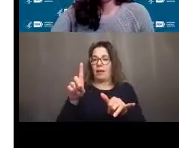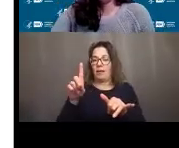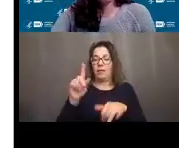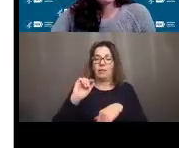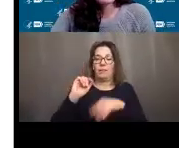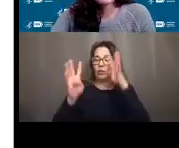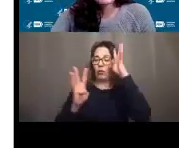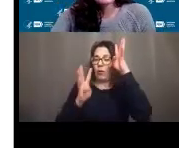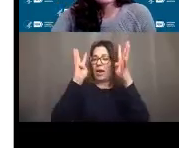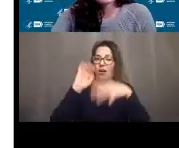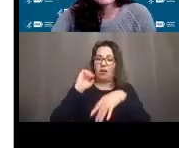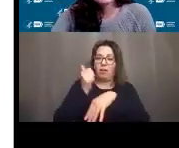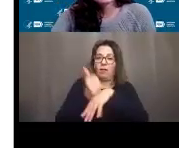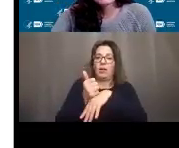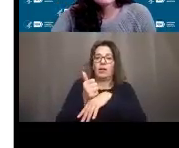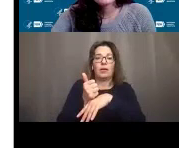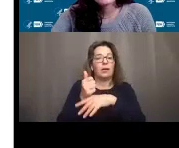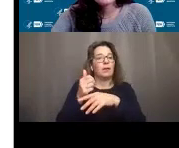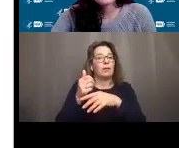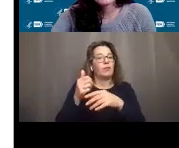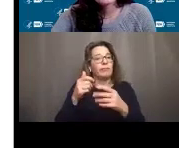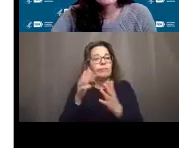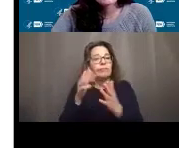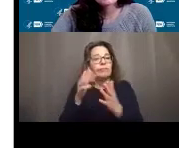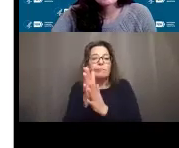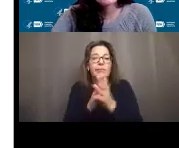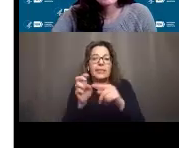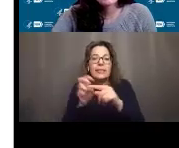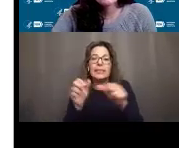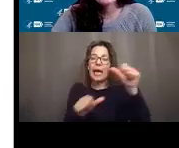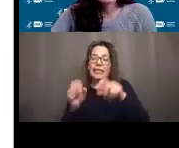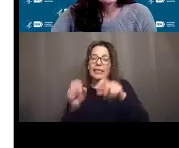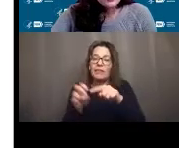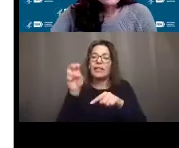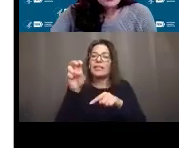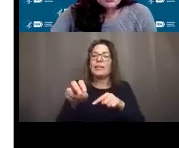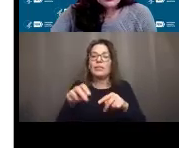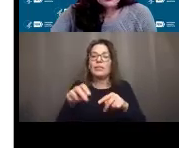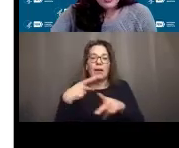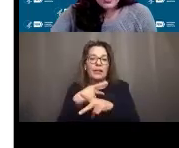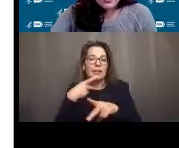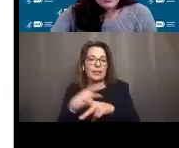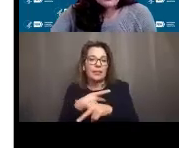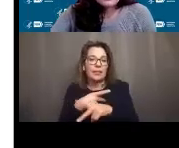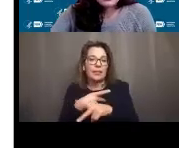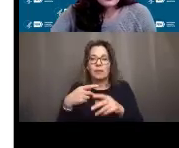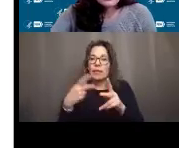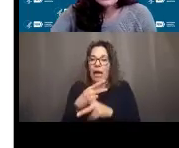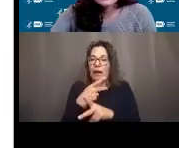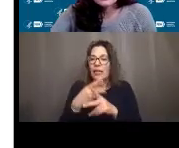Okay, next I want to talk about the Common Fund, so the NIH Office of Director